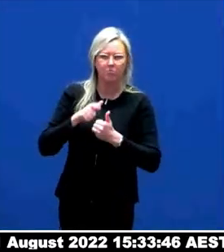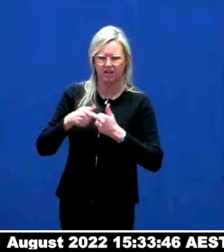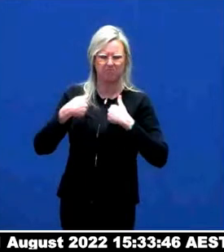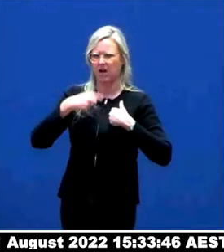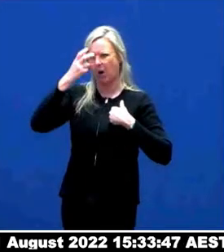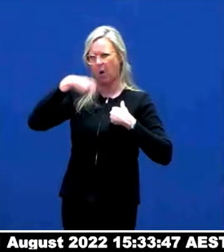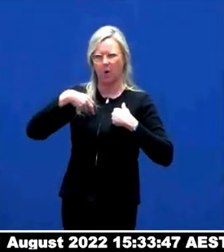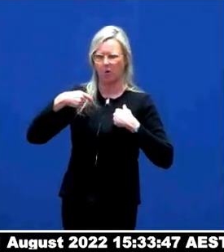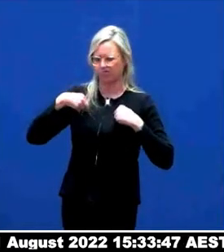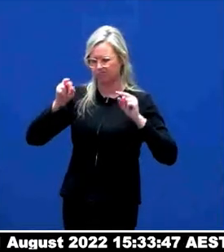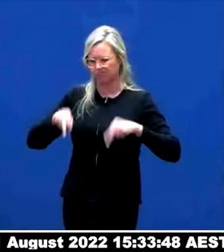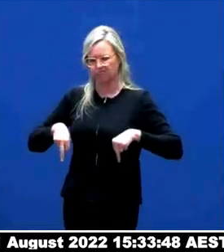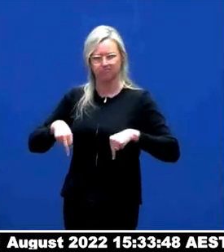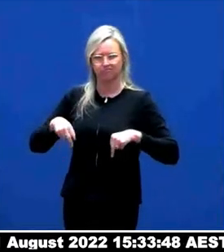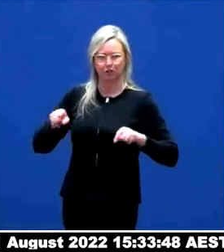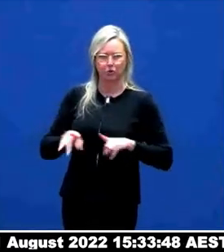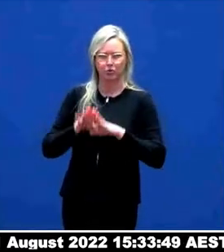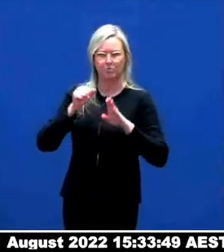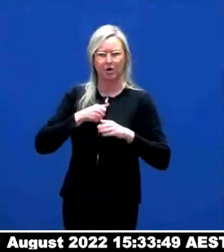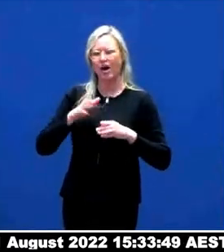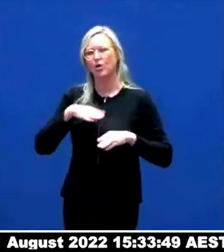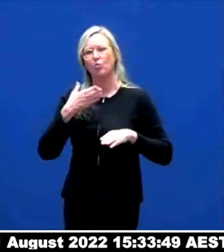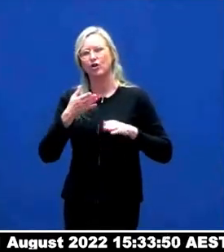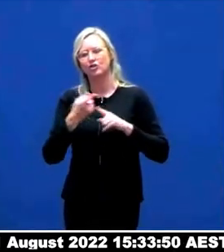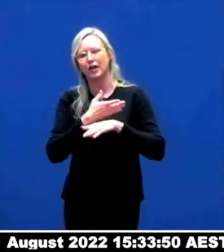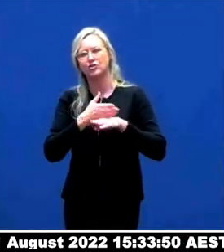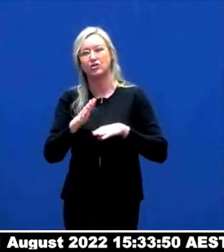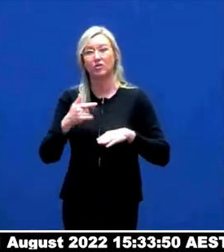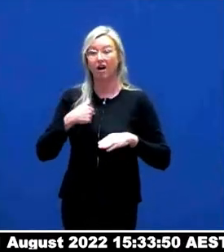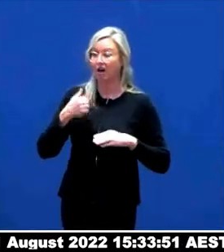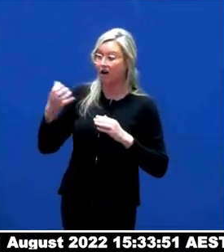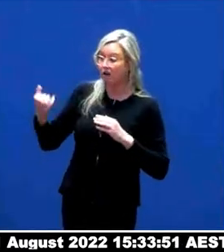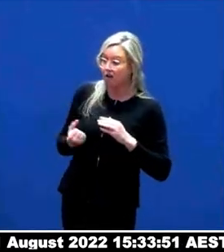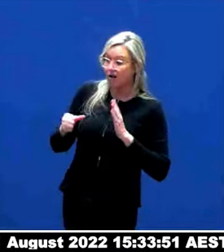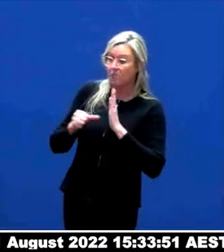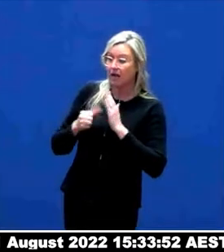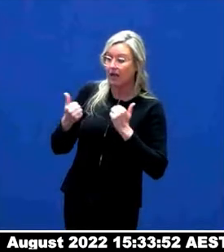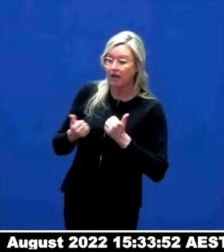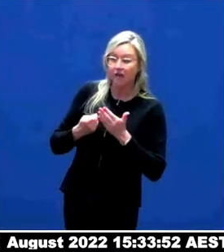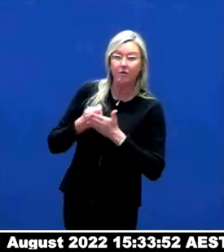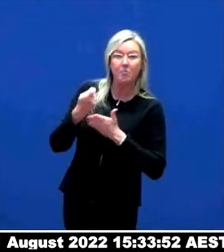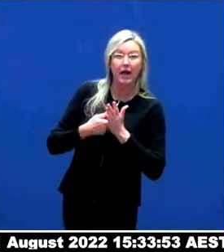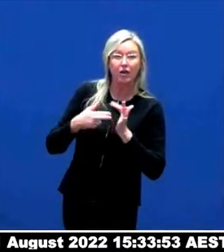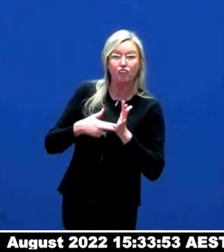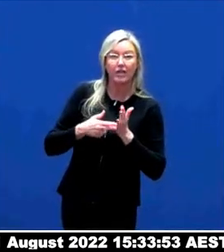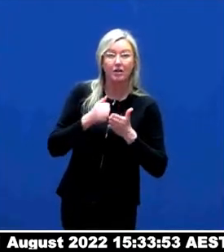And having enough money to pay the rent, a few luxuries and stay out of problems with